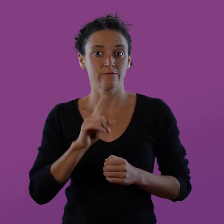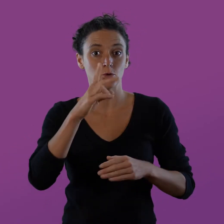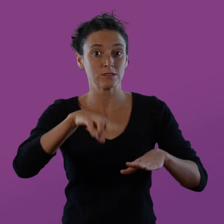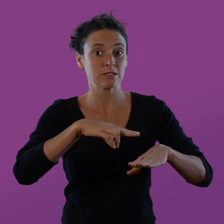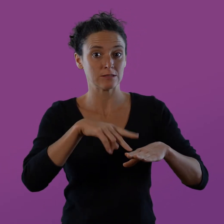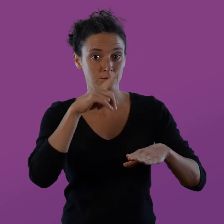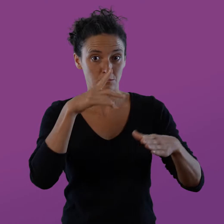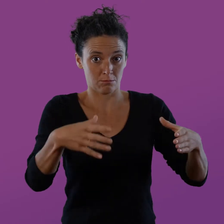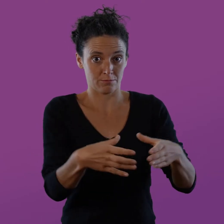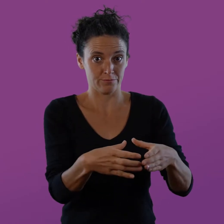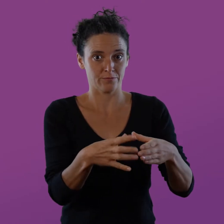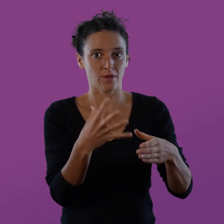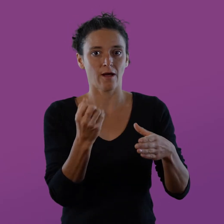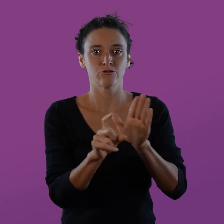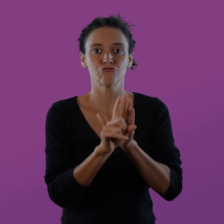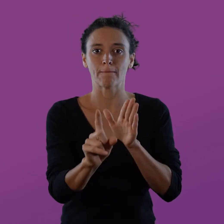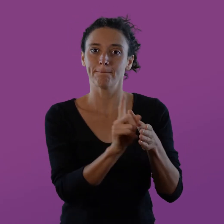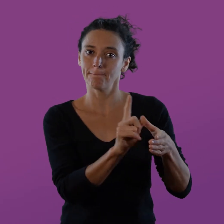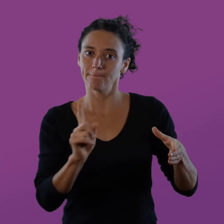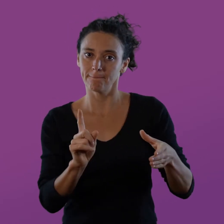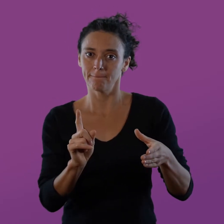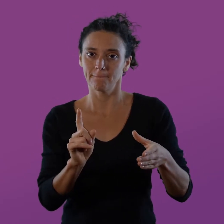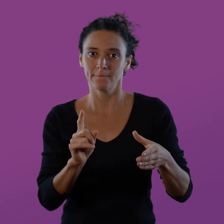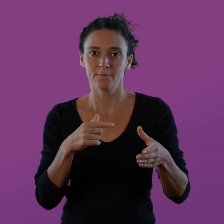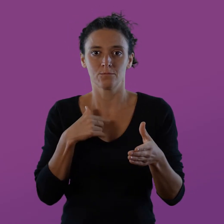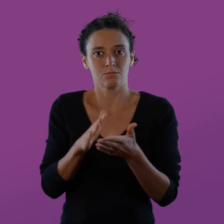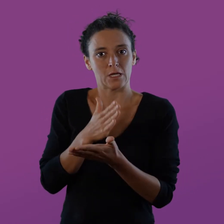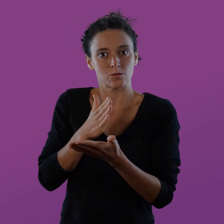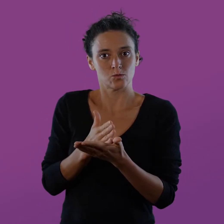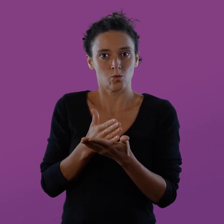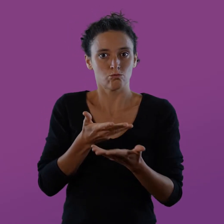The Royal Commission will continue to consult with, and seek advice from,